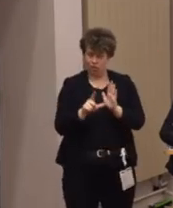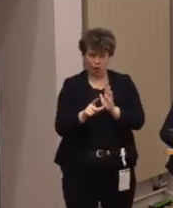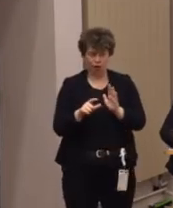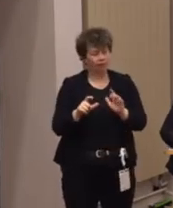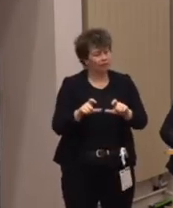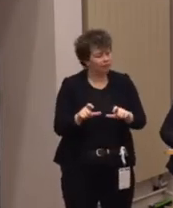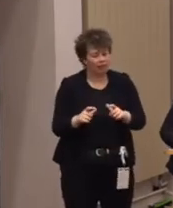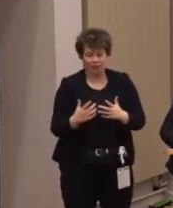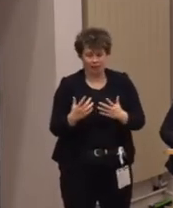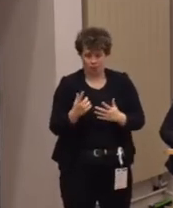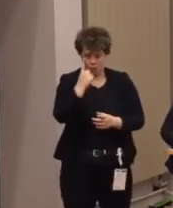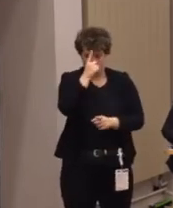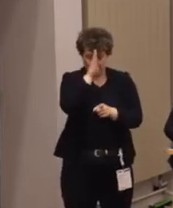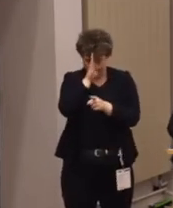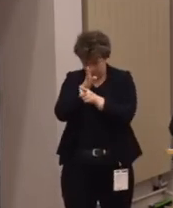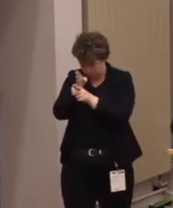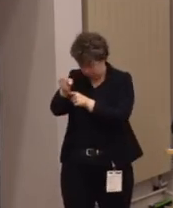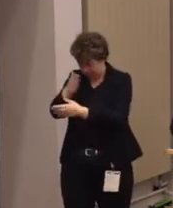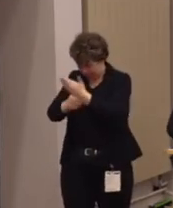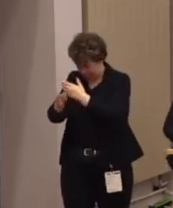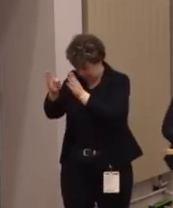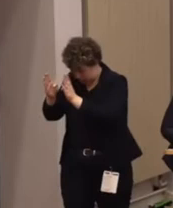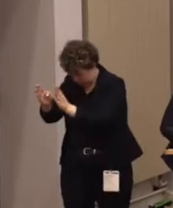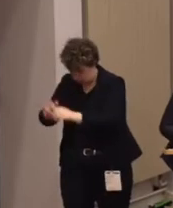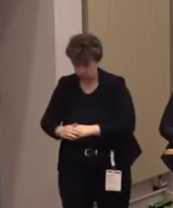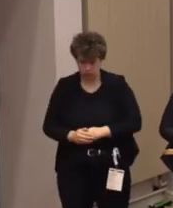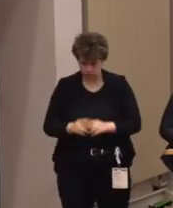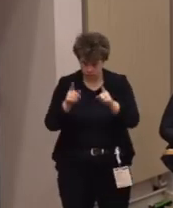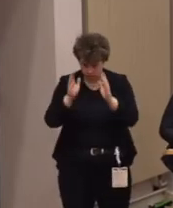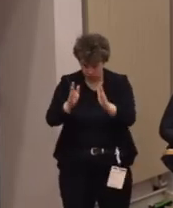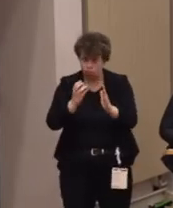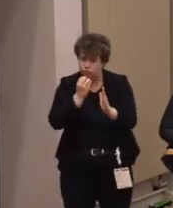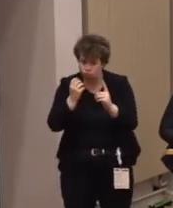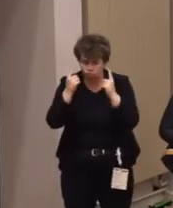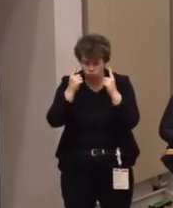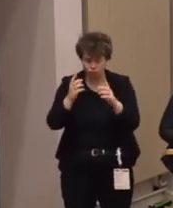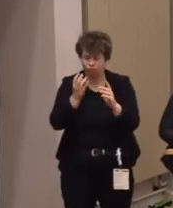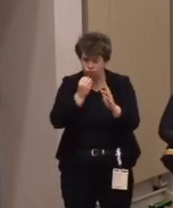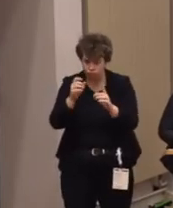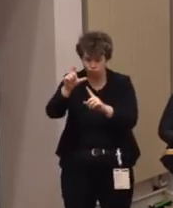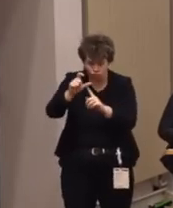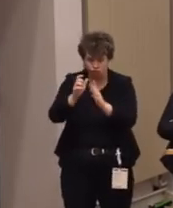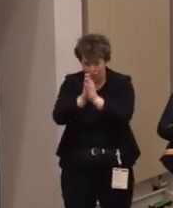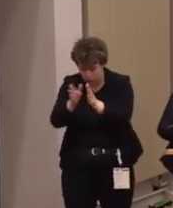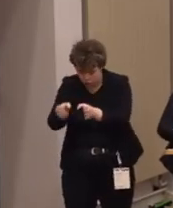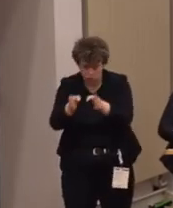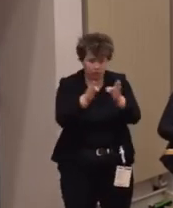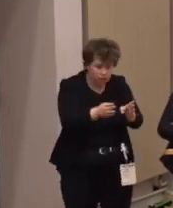single lineal siloed approach. Where one characteristic or one identity like women or persons with